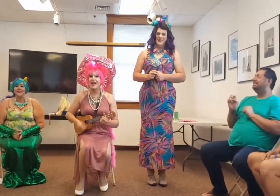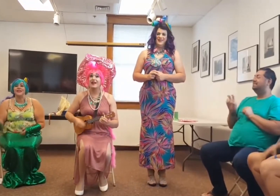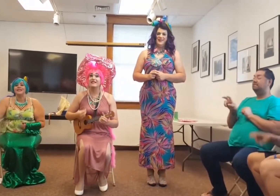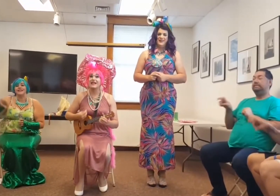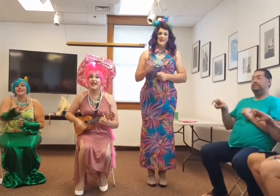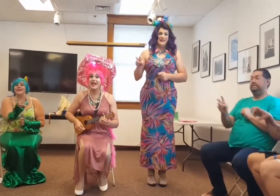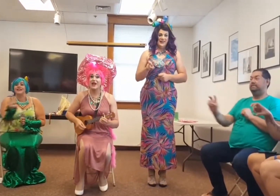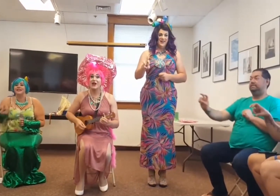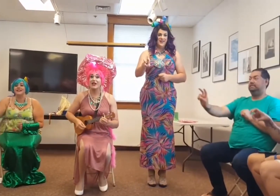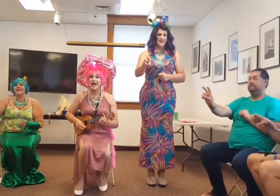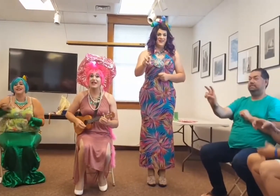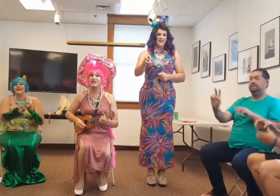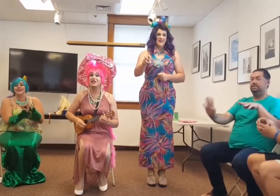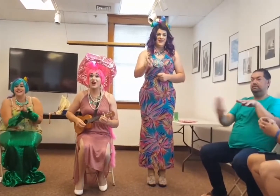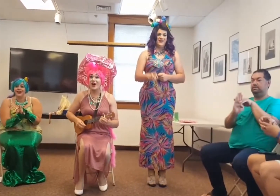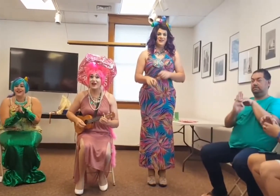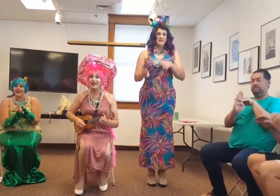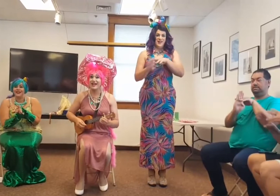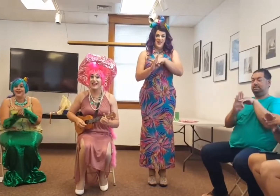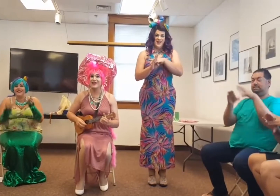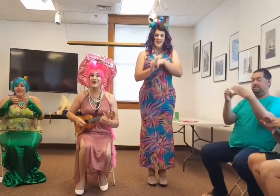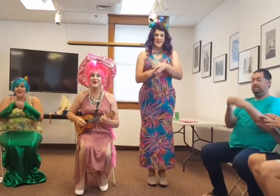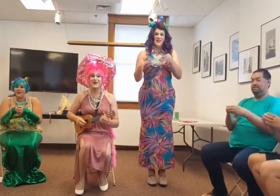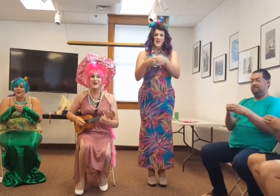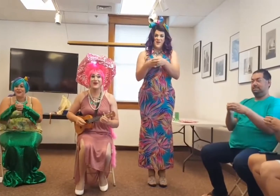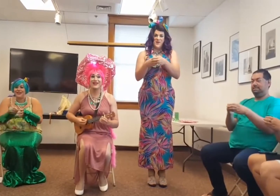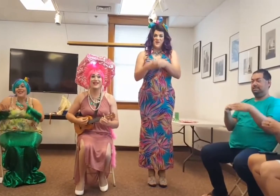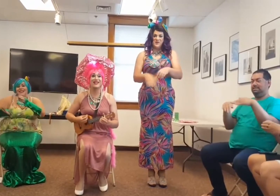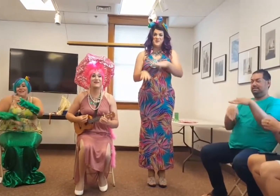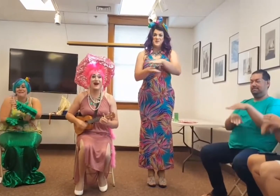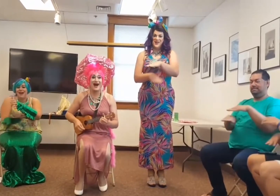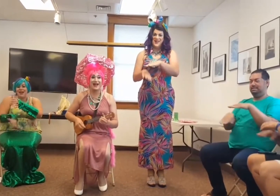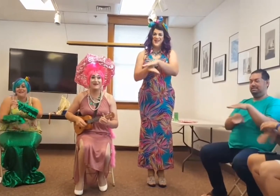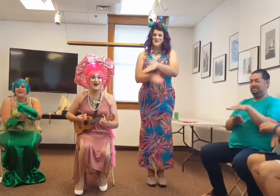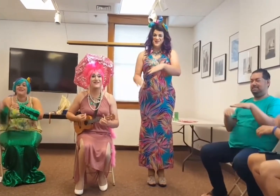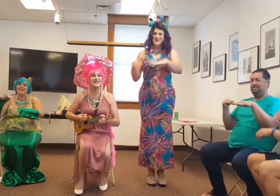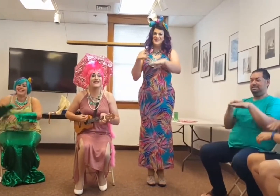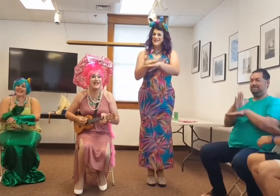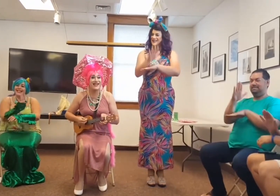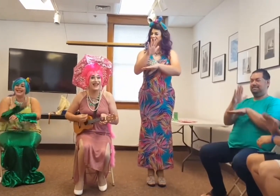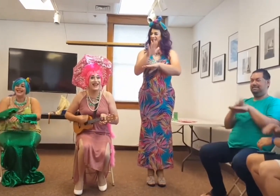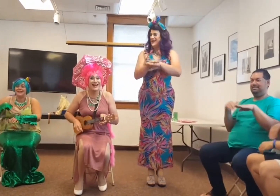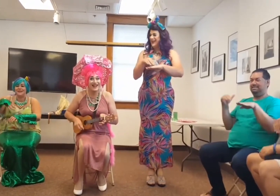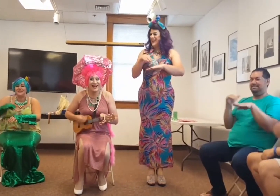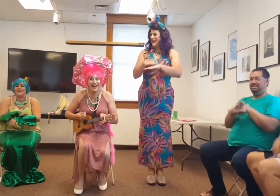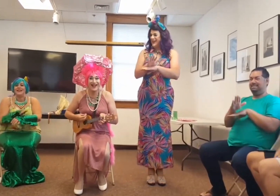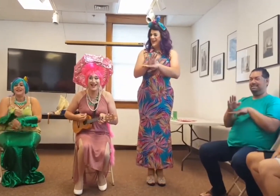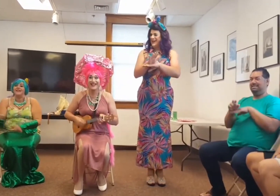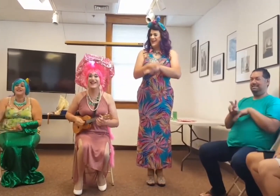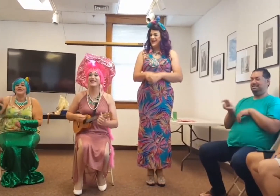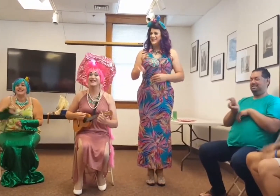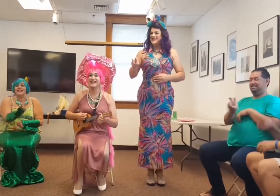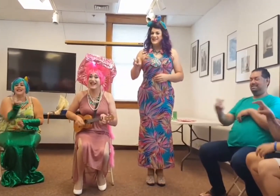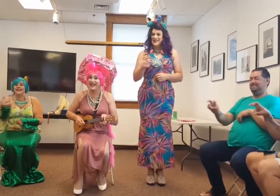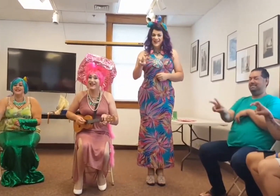There's an eel and a shark in the hole in the bottom of the sea. There's an eel